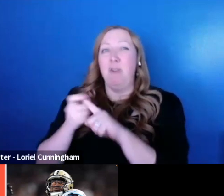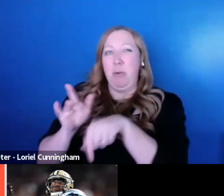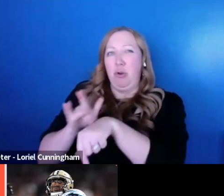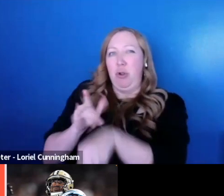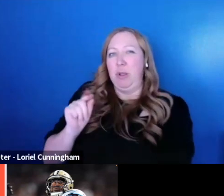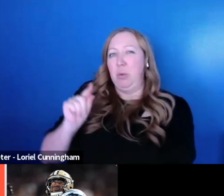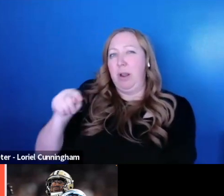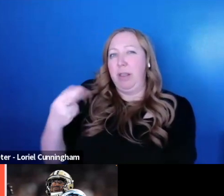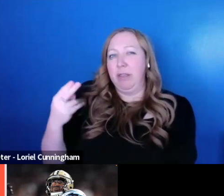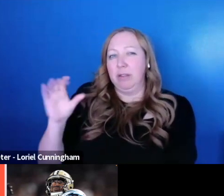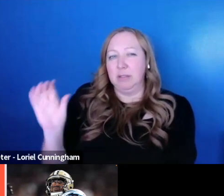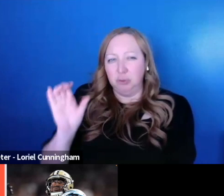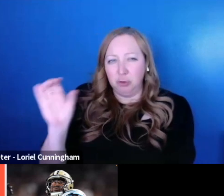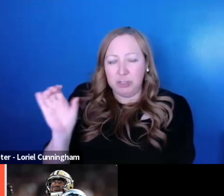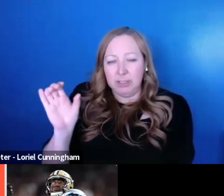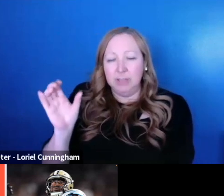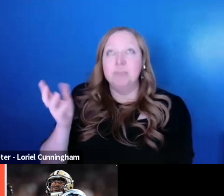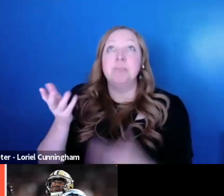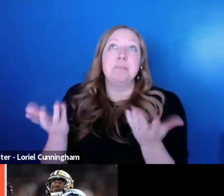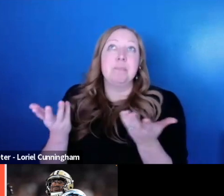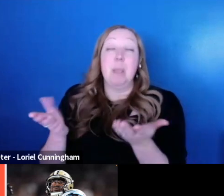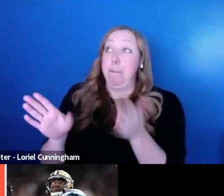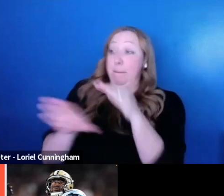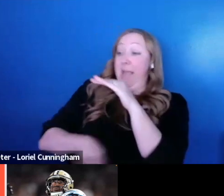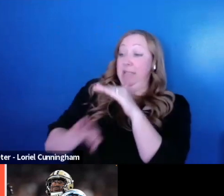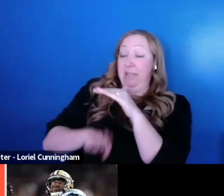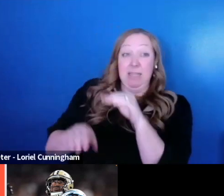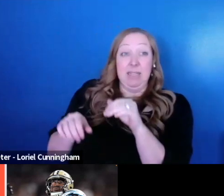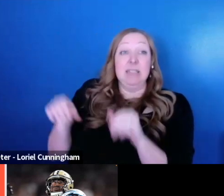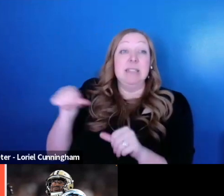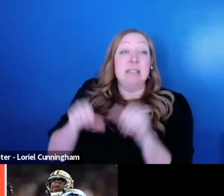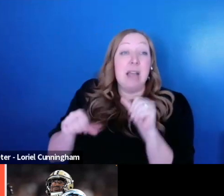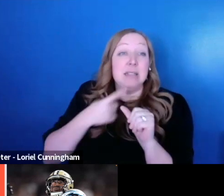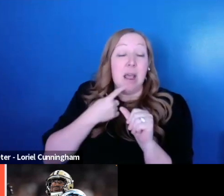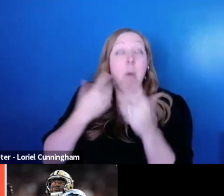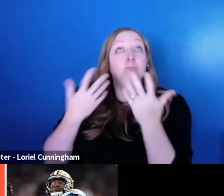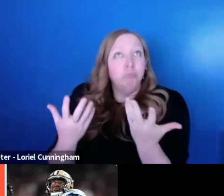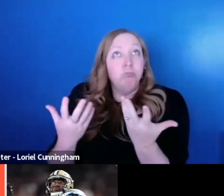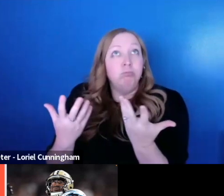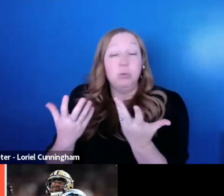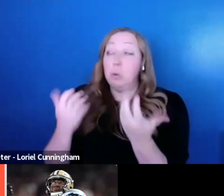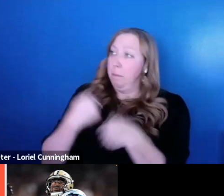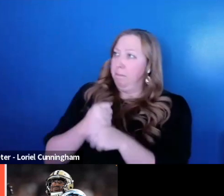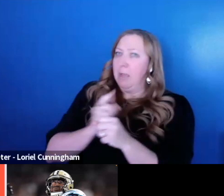order to have adequate health, or deliver adequate health I should say, then we